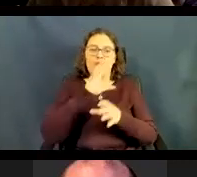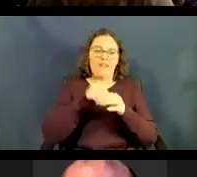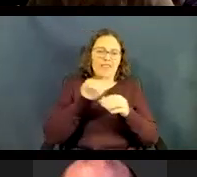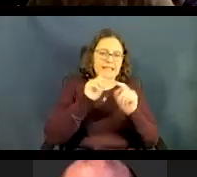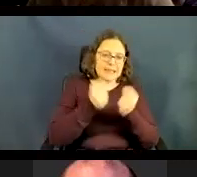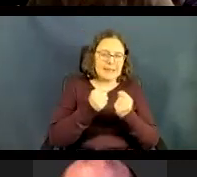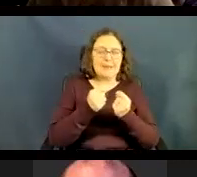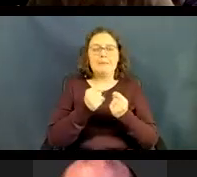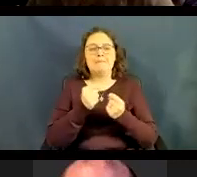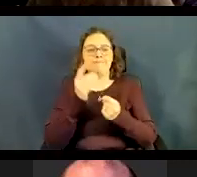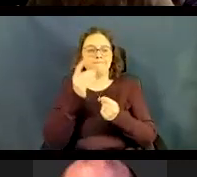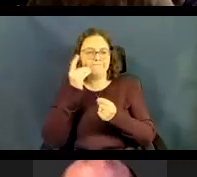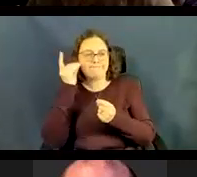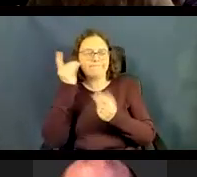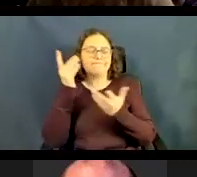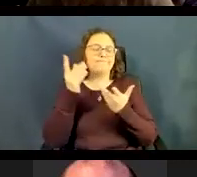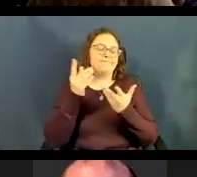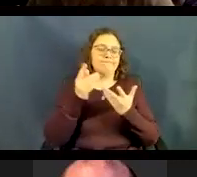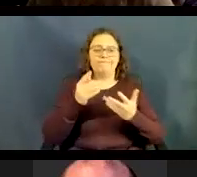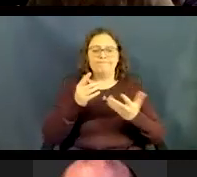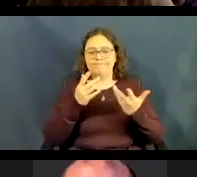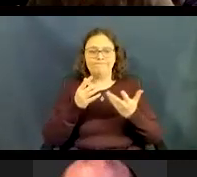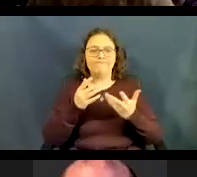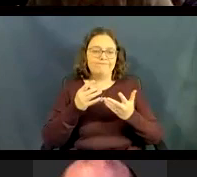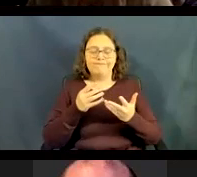So at some point if you are using a different Google account